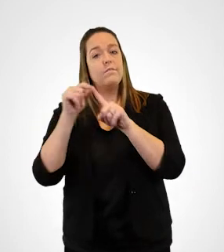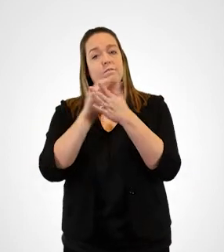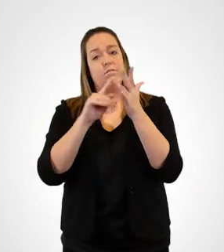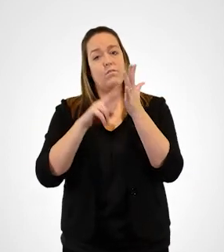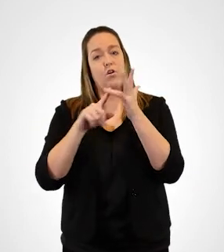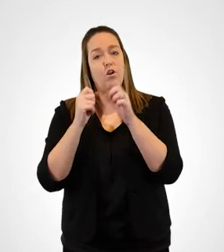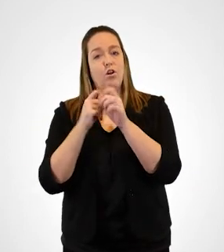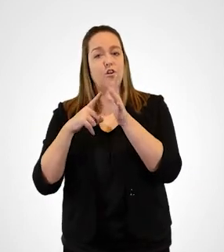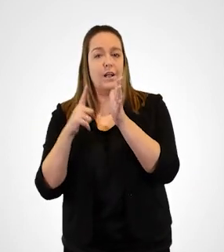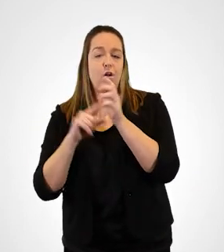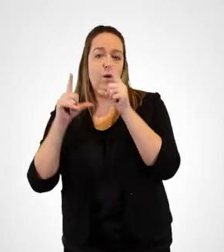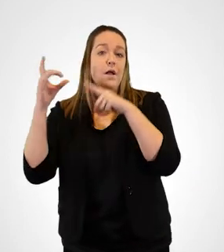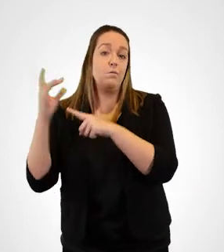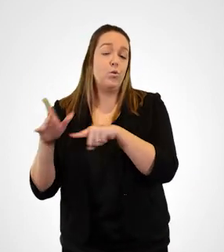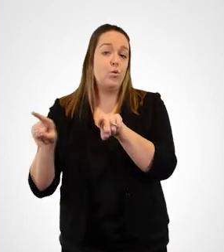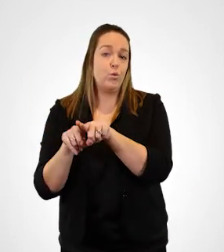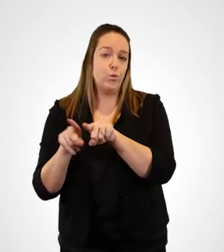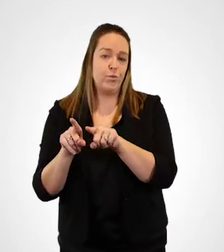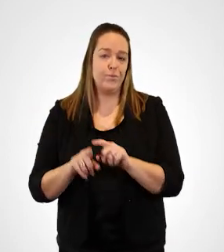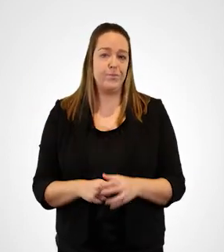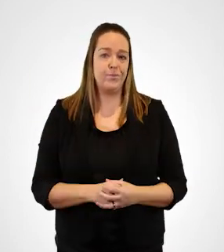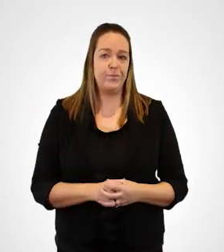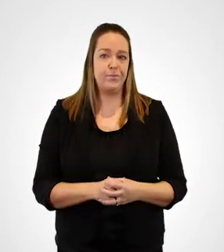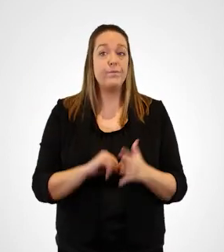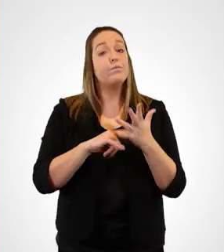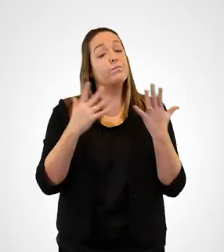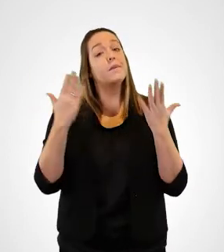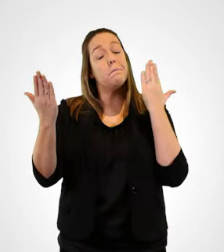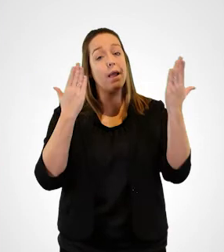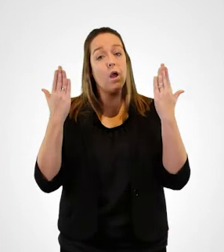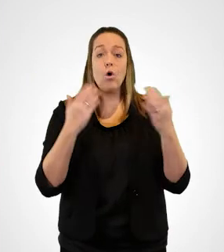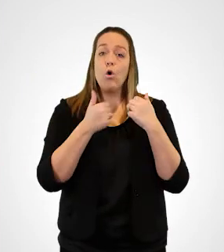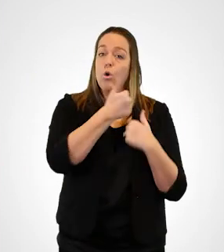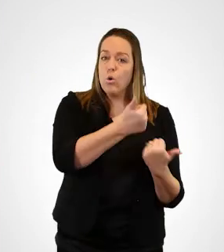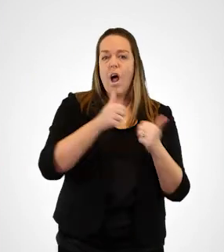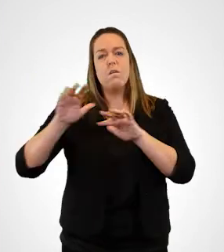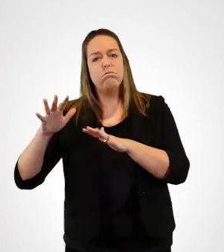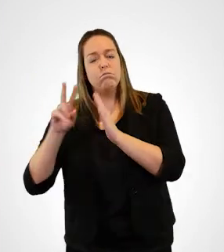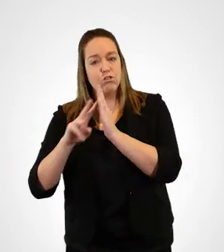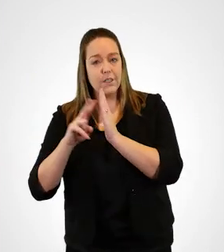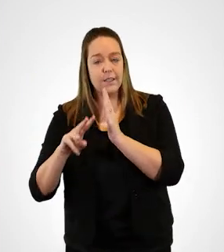it's phonological awareness that seems to be important. What happens when we look at comparisons between good and poor readers?